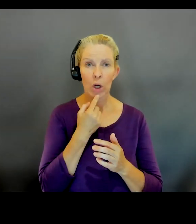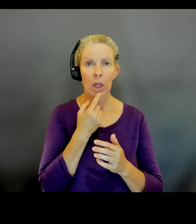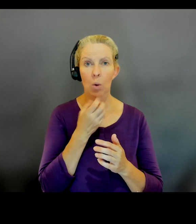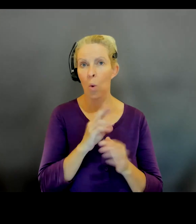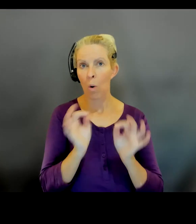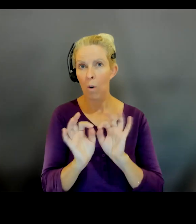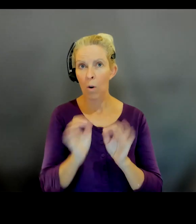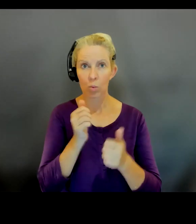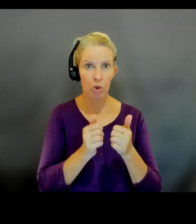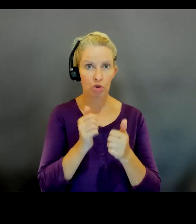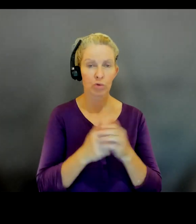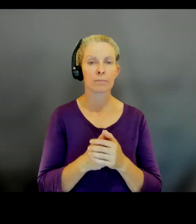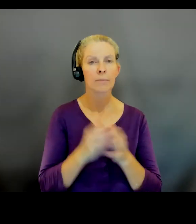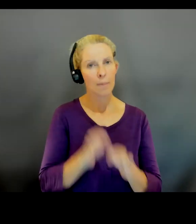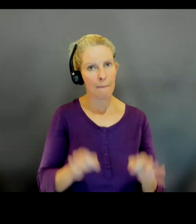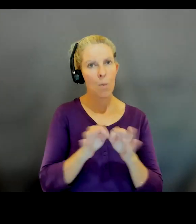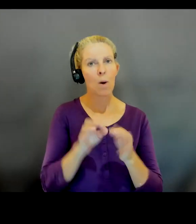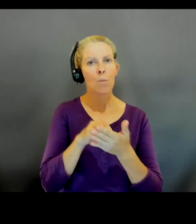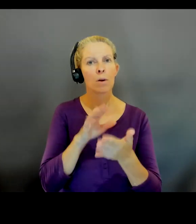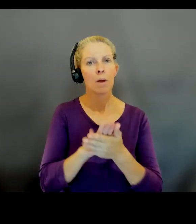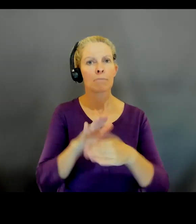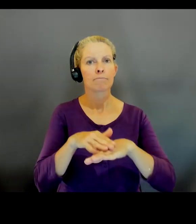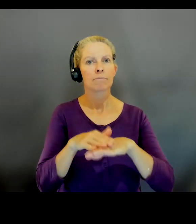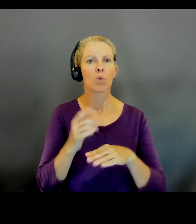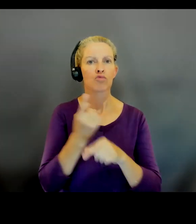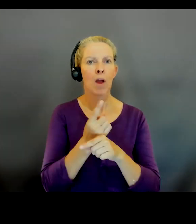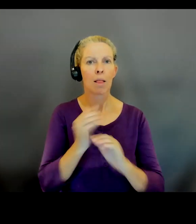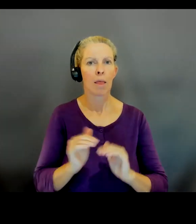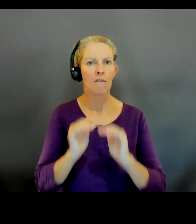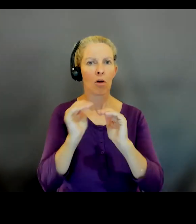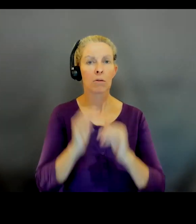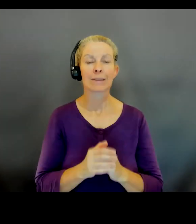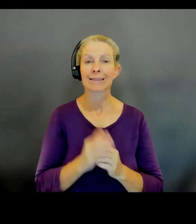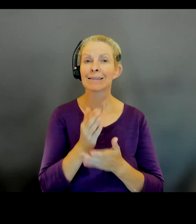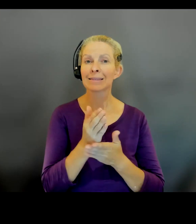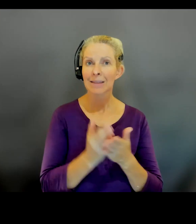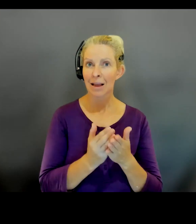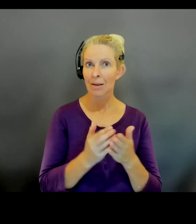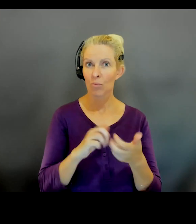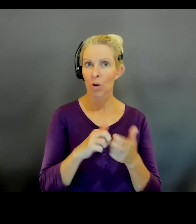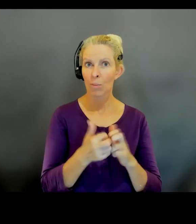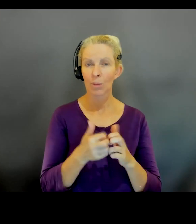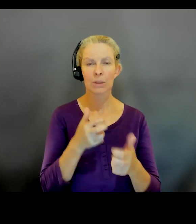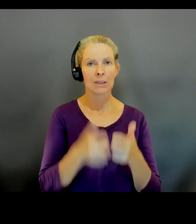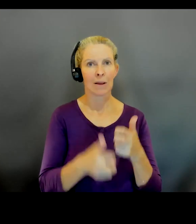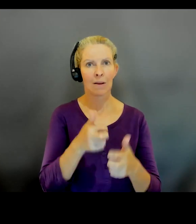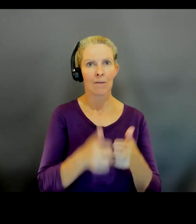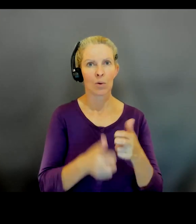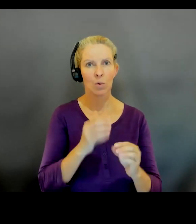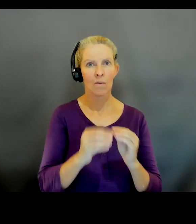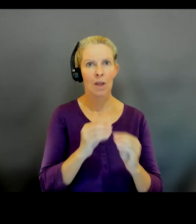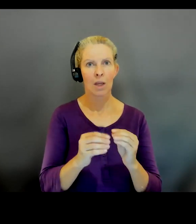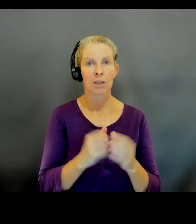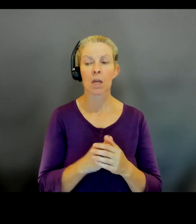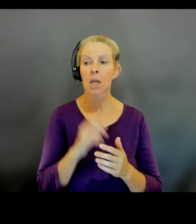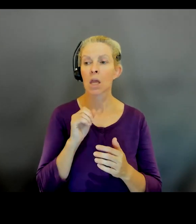it at the right level, and some issues are hard to fix if you don't have the resources for your